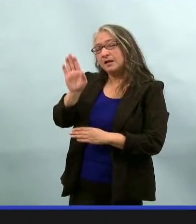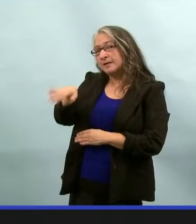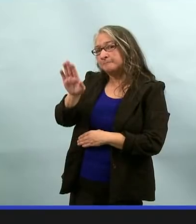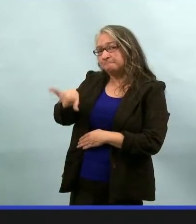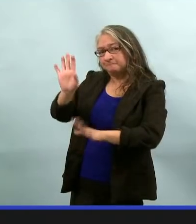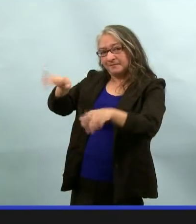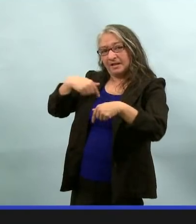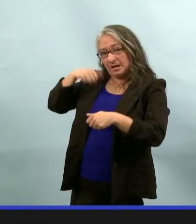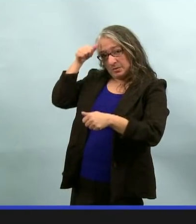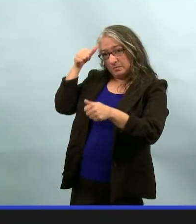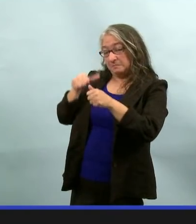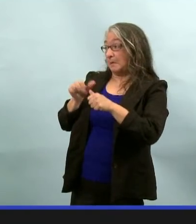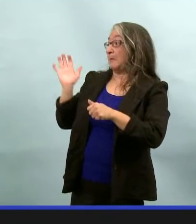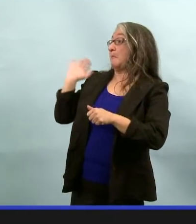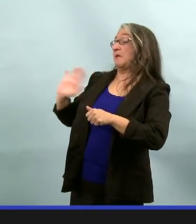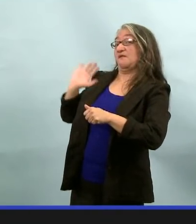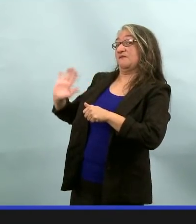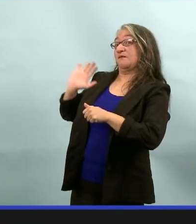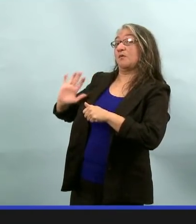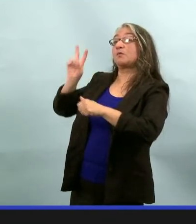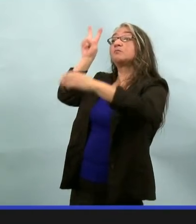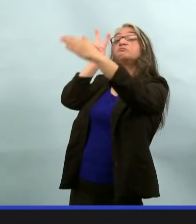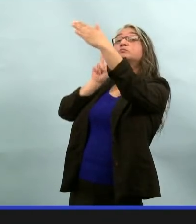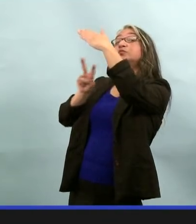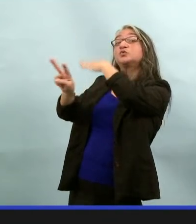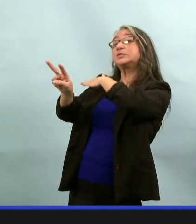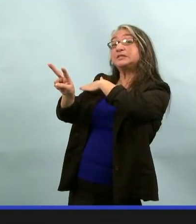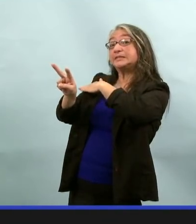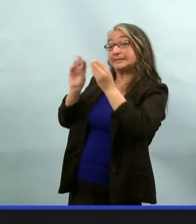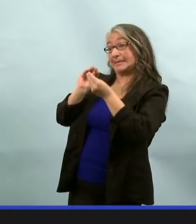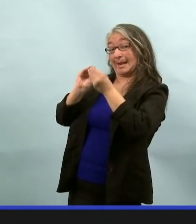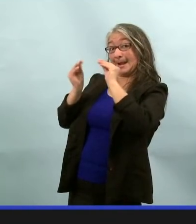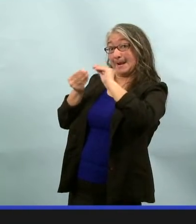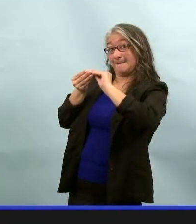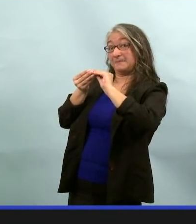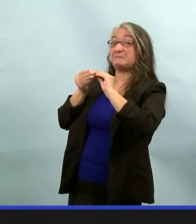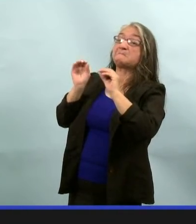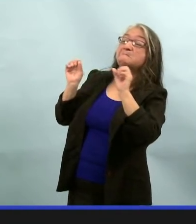and seeing that case trajectory possibly looking upwards of 200 cases we are seeing upwards of